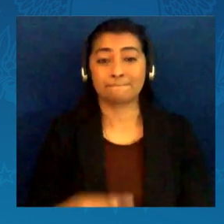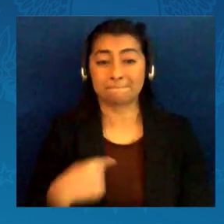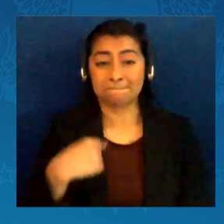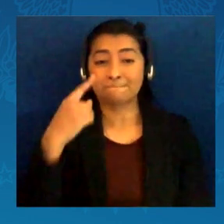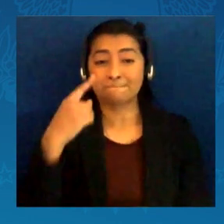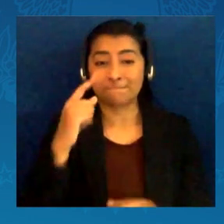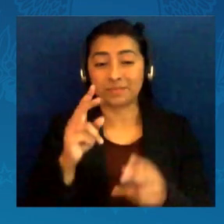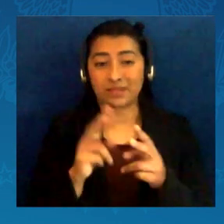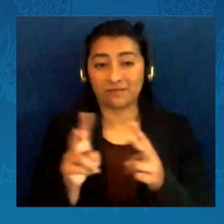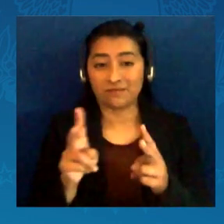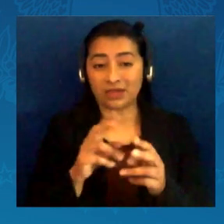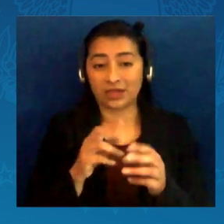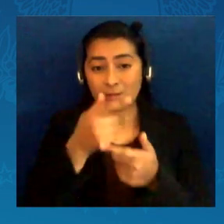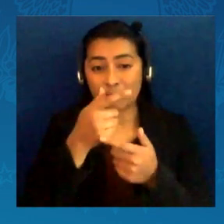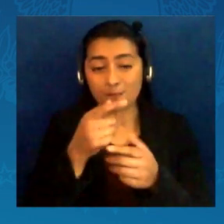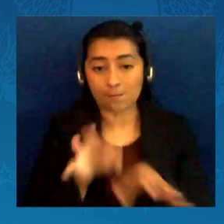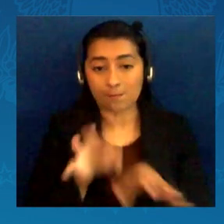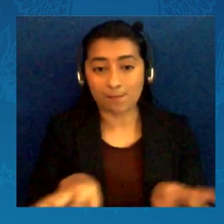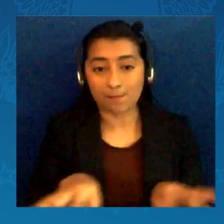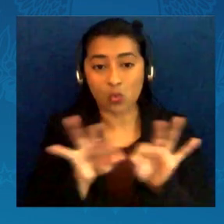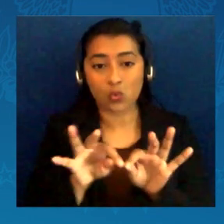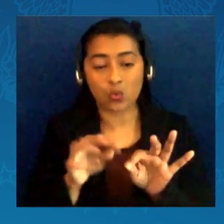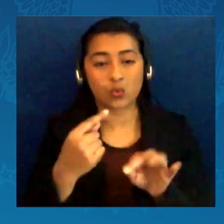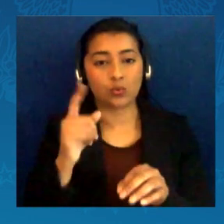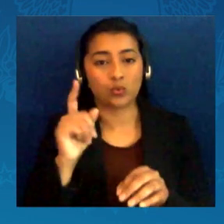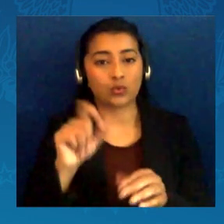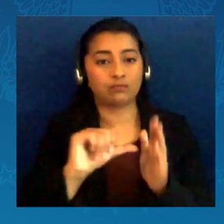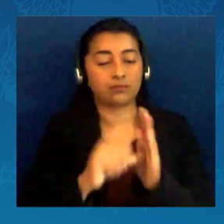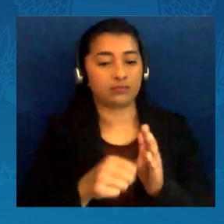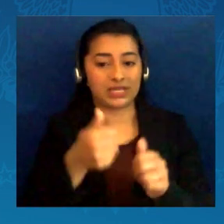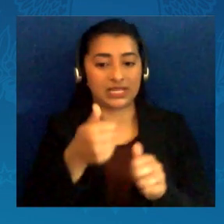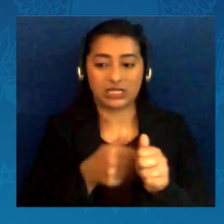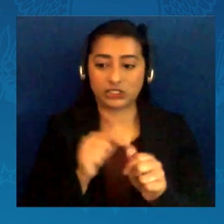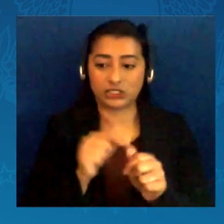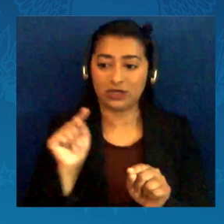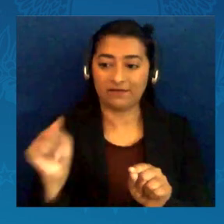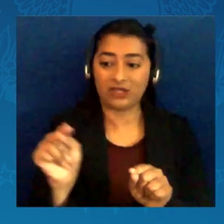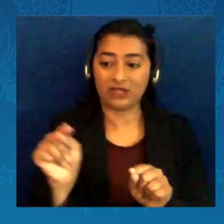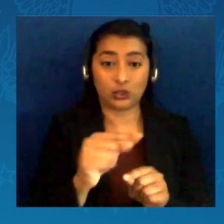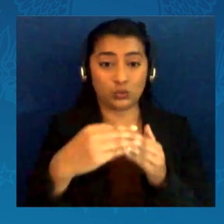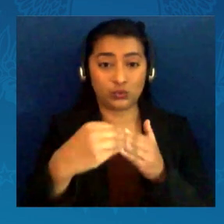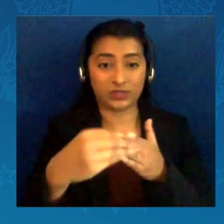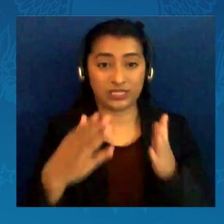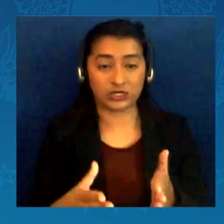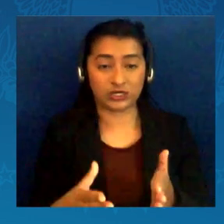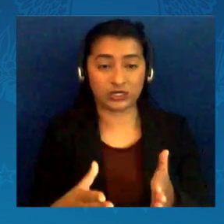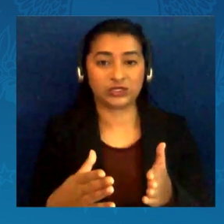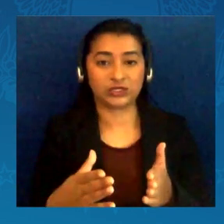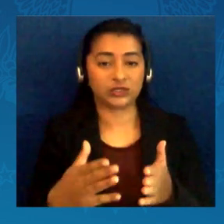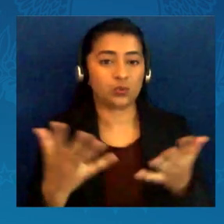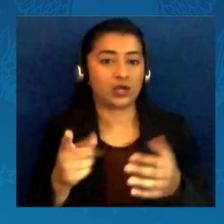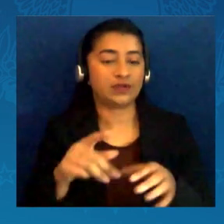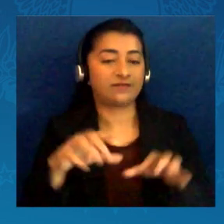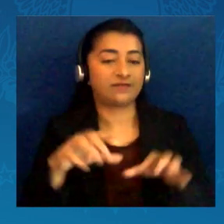in a way that each of you leaders and young leaders has done today, and the role of our nation's HBCUs,